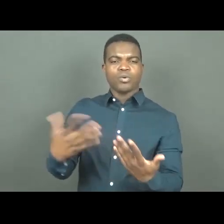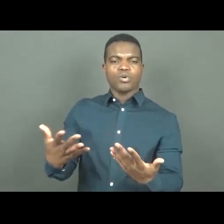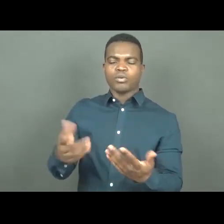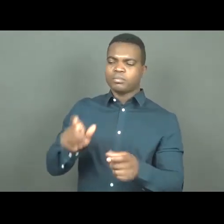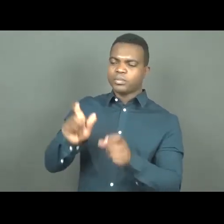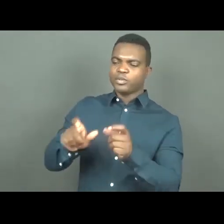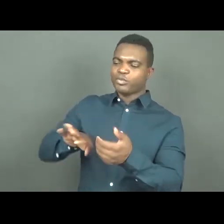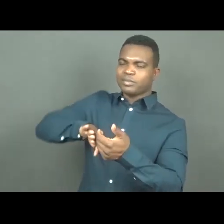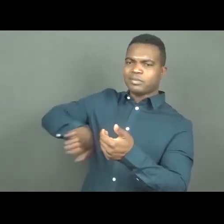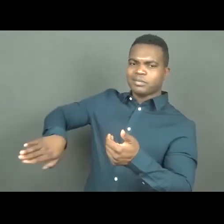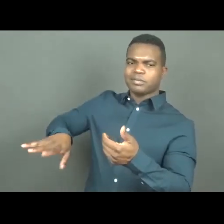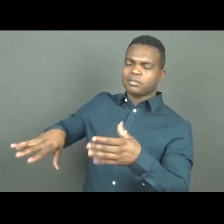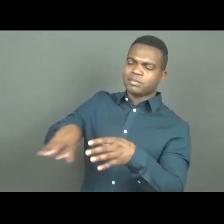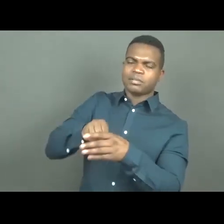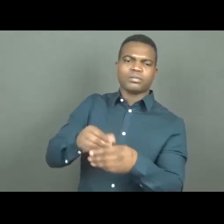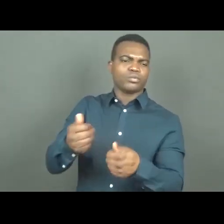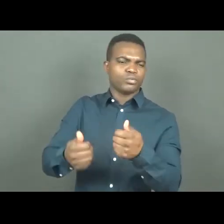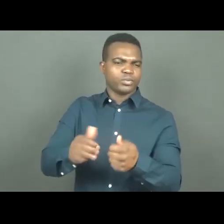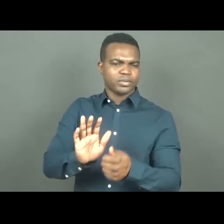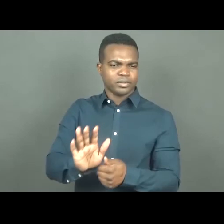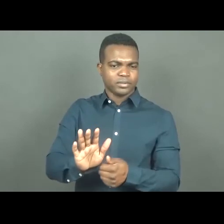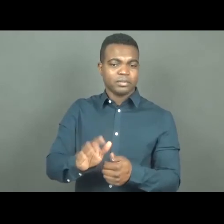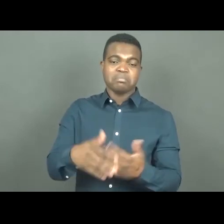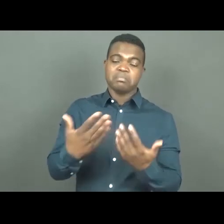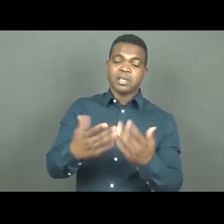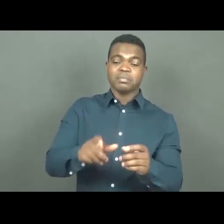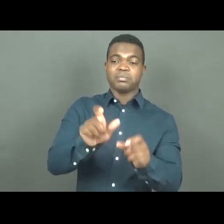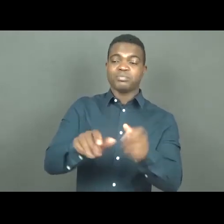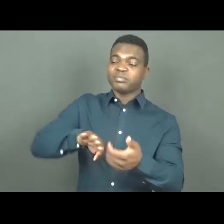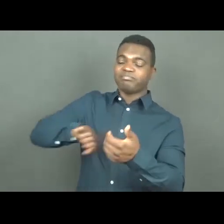To gather qualitative data. But what is missing the systemic requirement